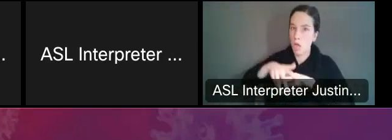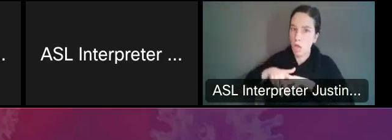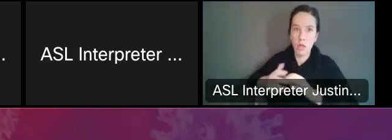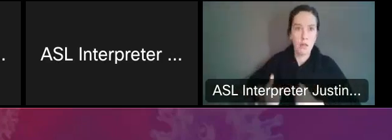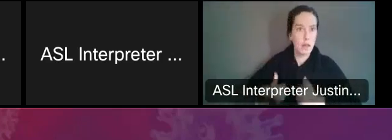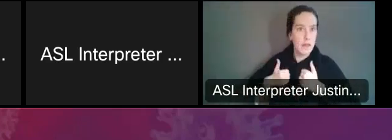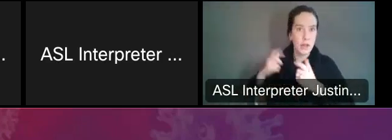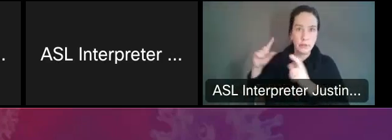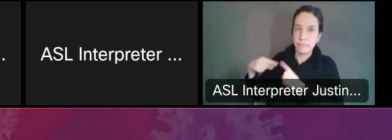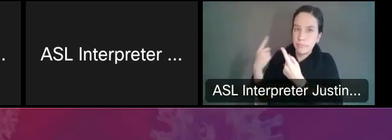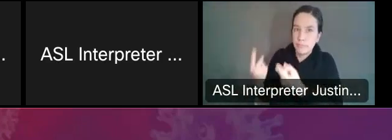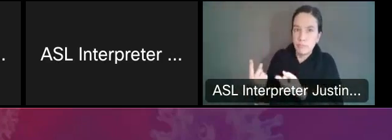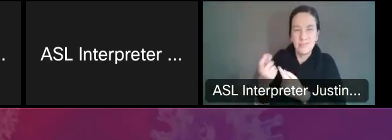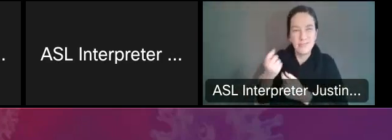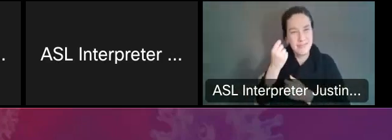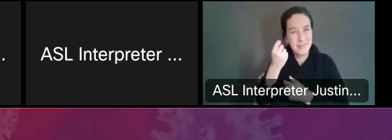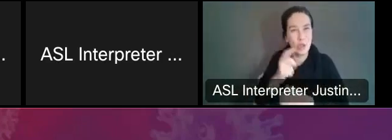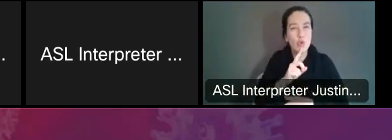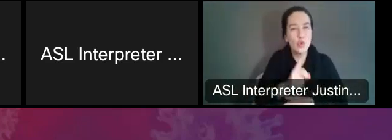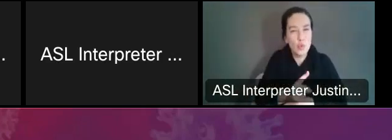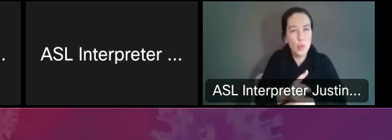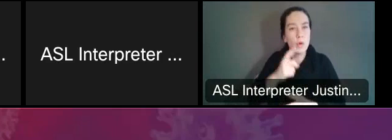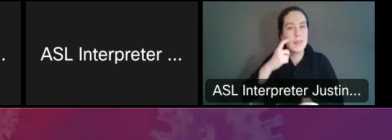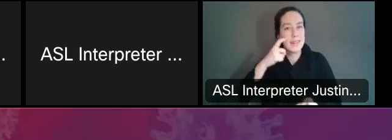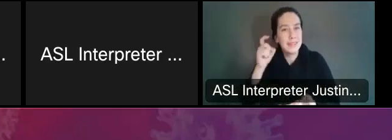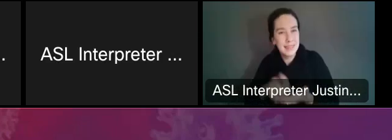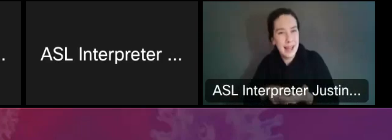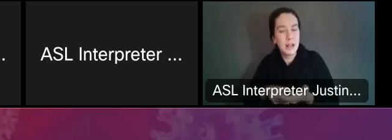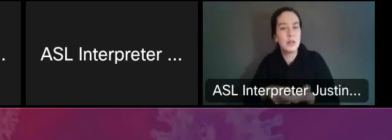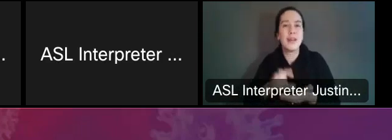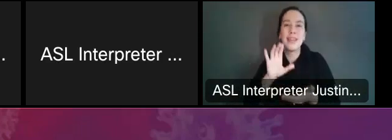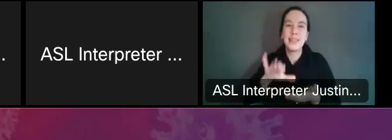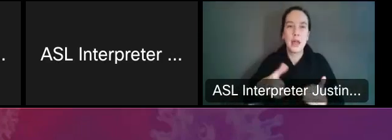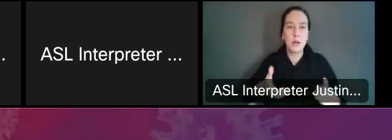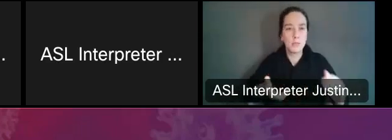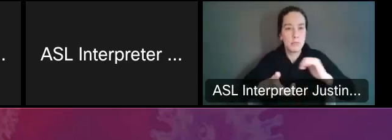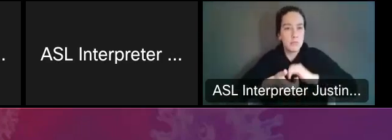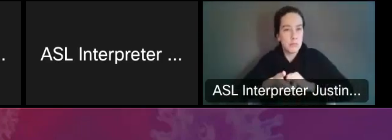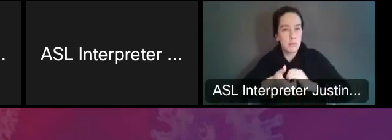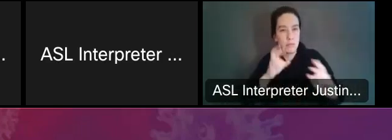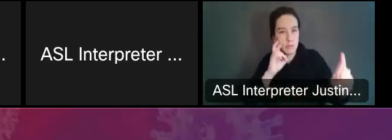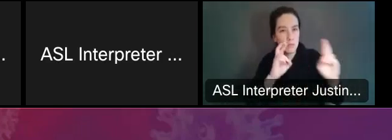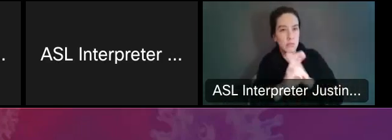And acknowledgment are critical to building mutual respect and connection across all barriers of heritage. Indifference.